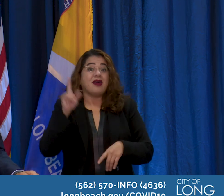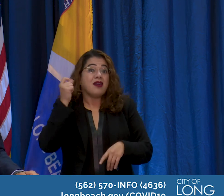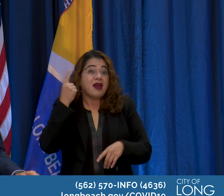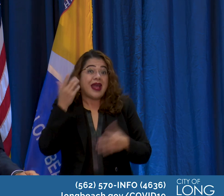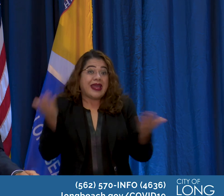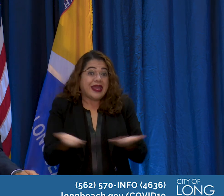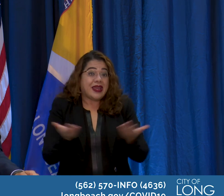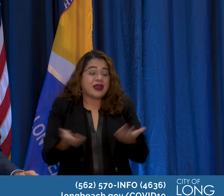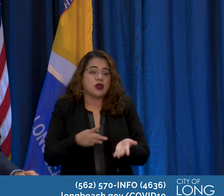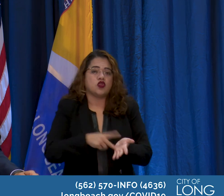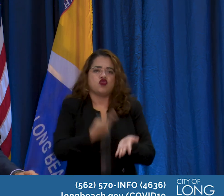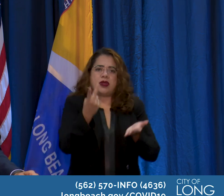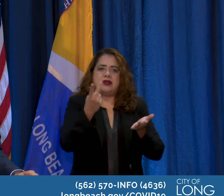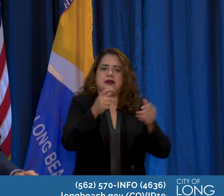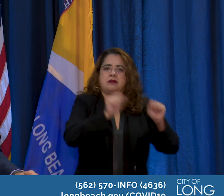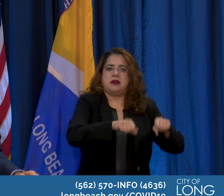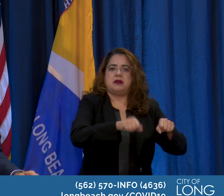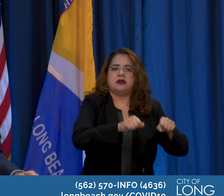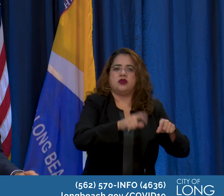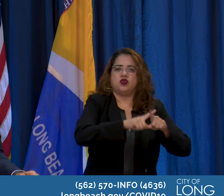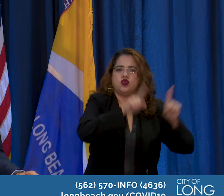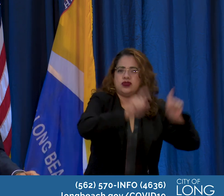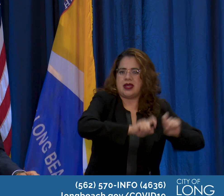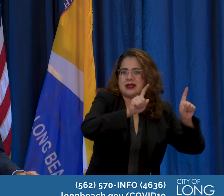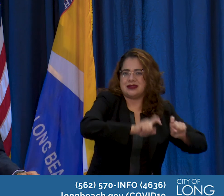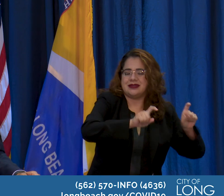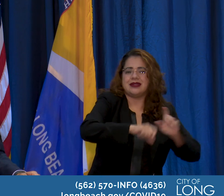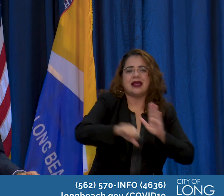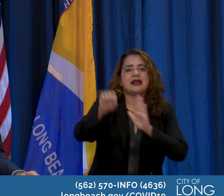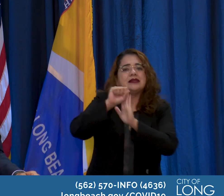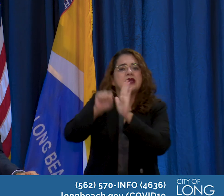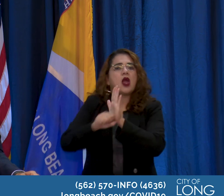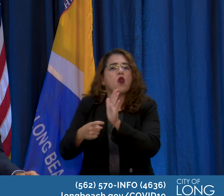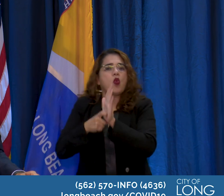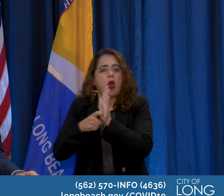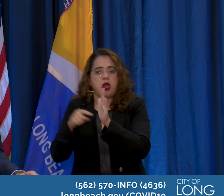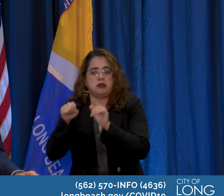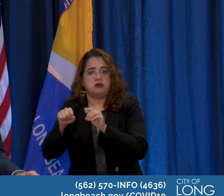we're really leading from a city perspective our testing capacity. I'm really proud of our testing team.